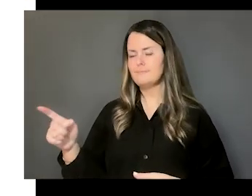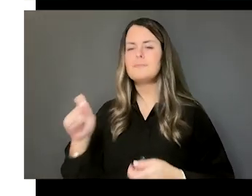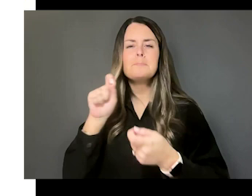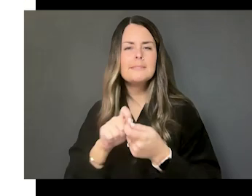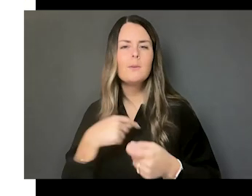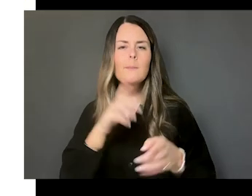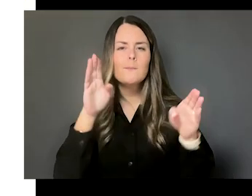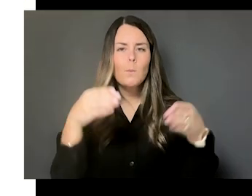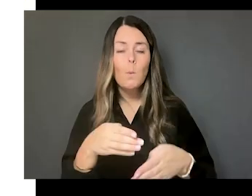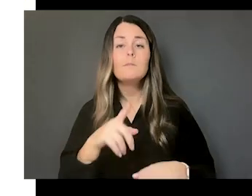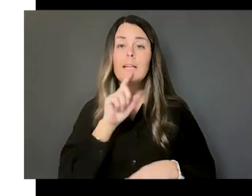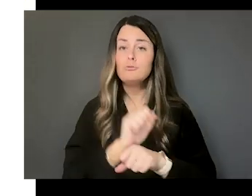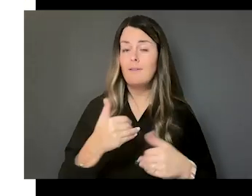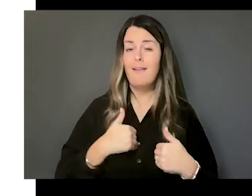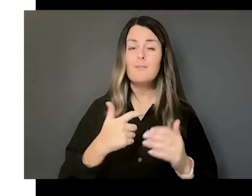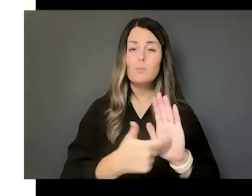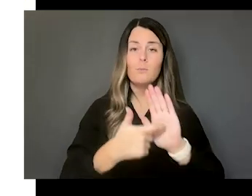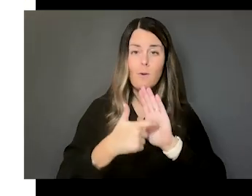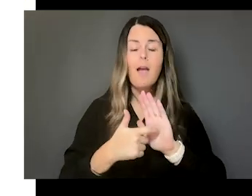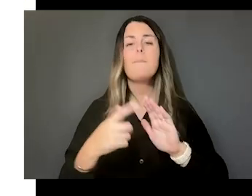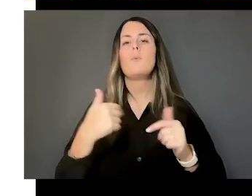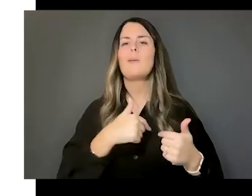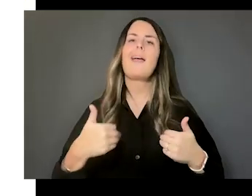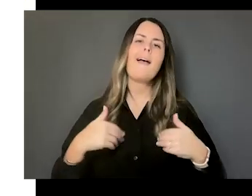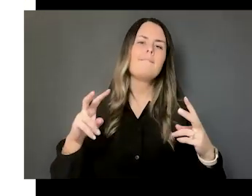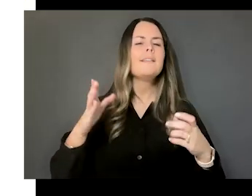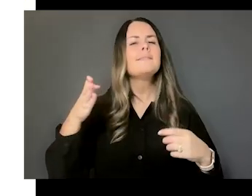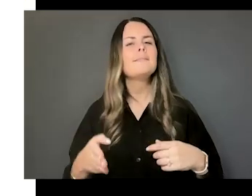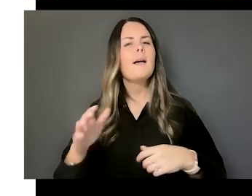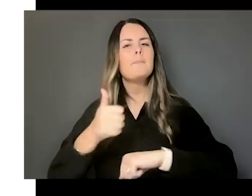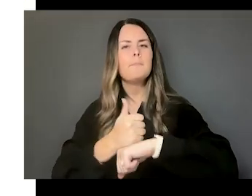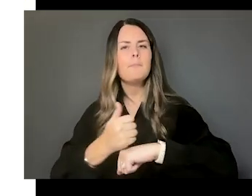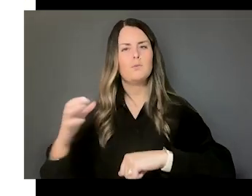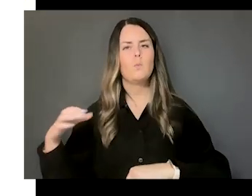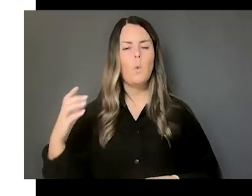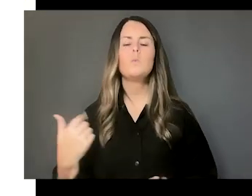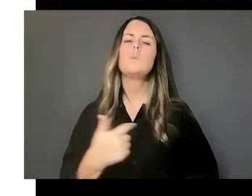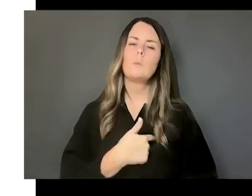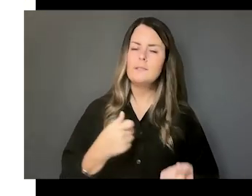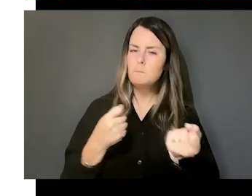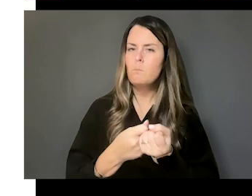it's actually a requirement that our schools have a site-based coach. So we support our site-based coaches with that.